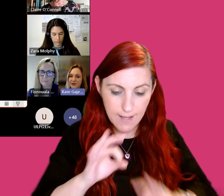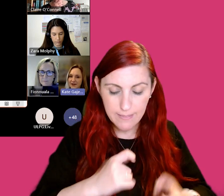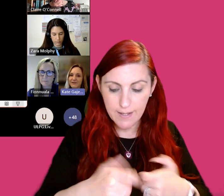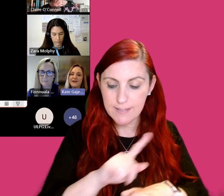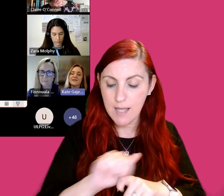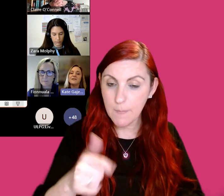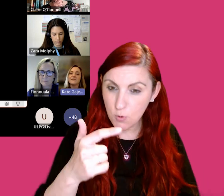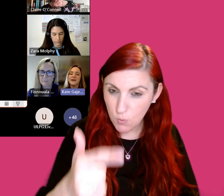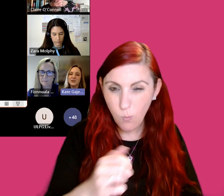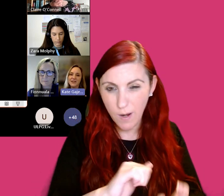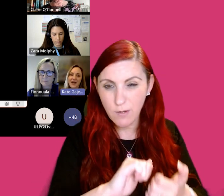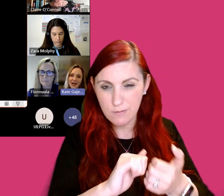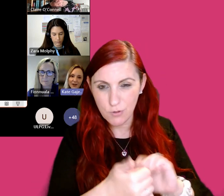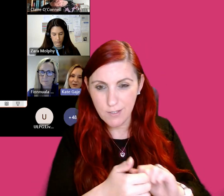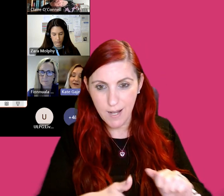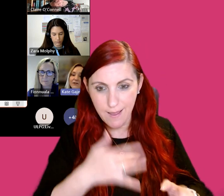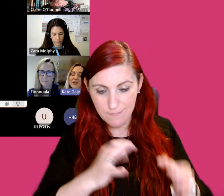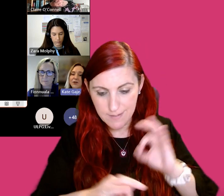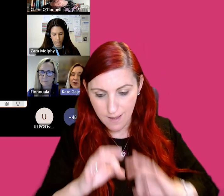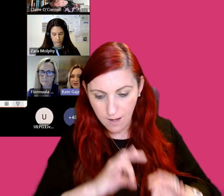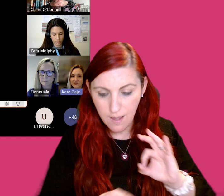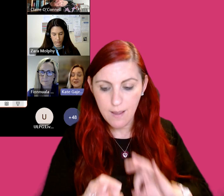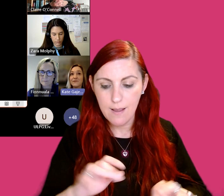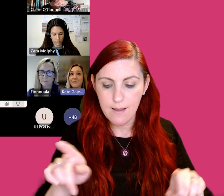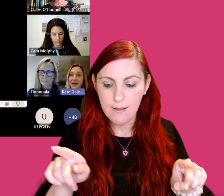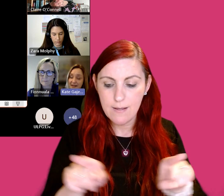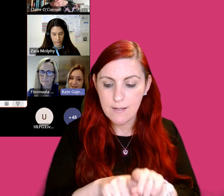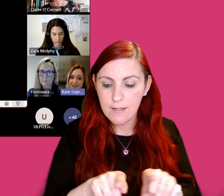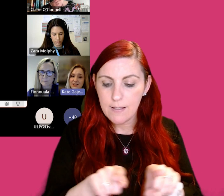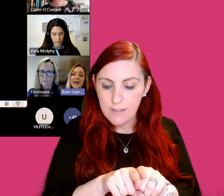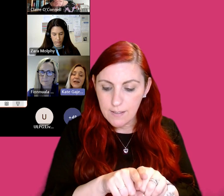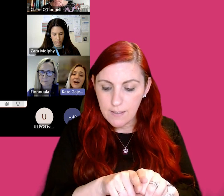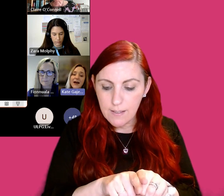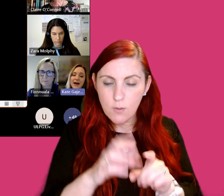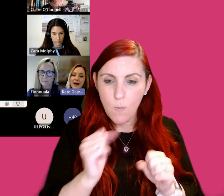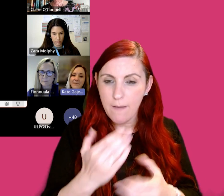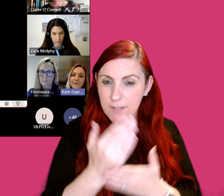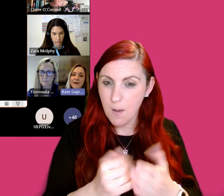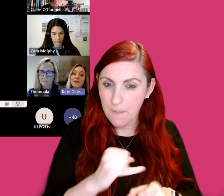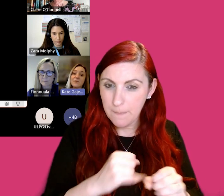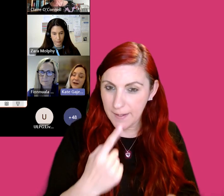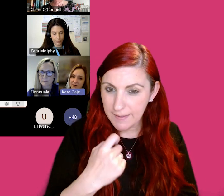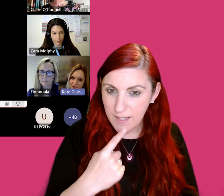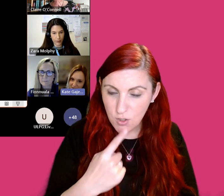you also have lifestyle interventions you have also lots of medicines to take um you might also